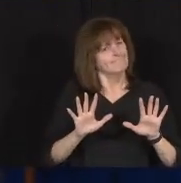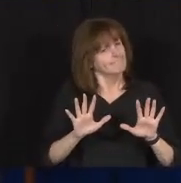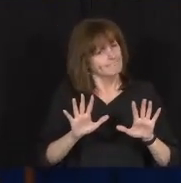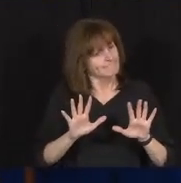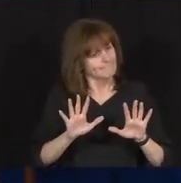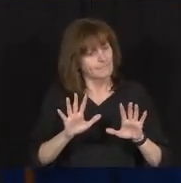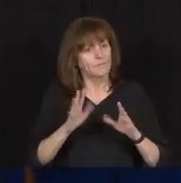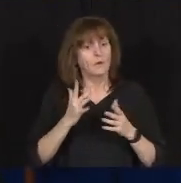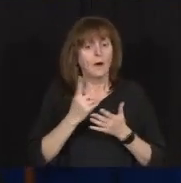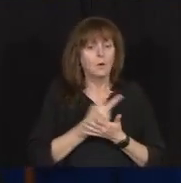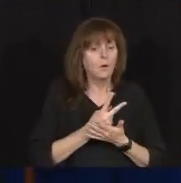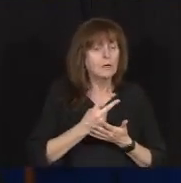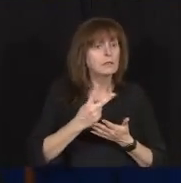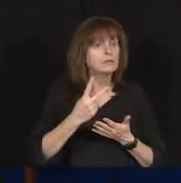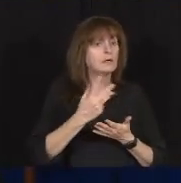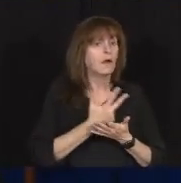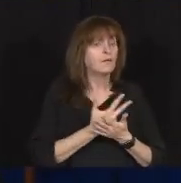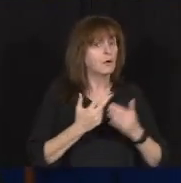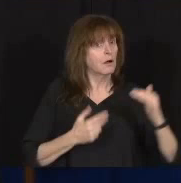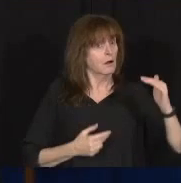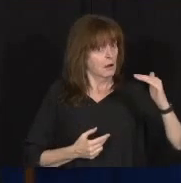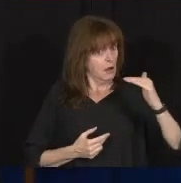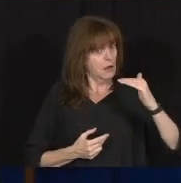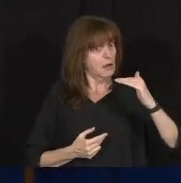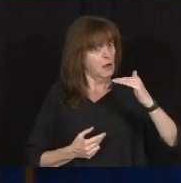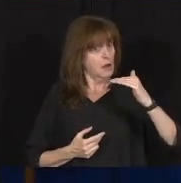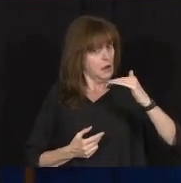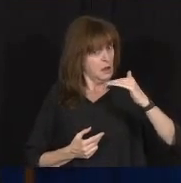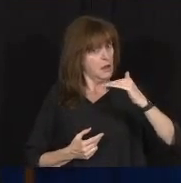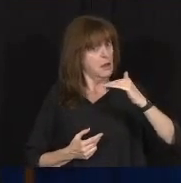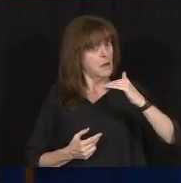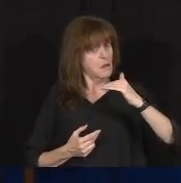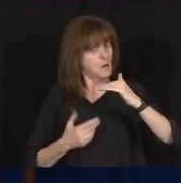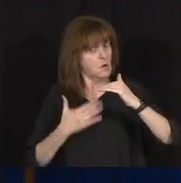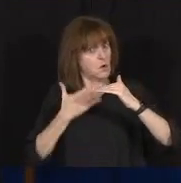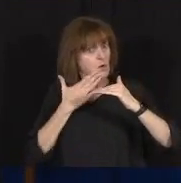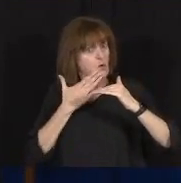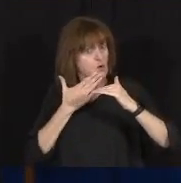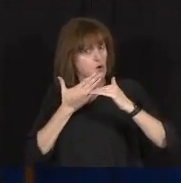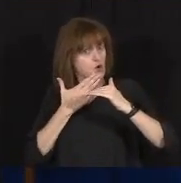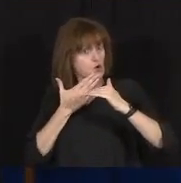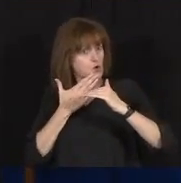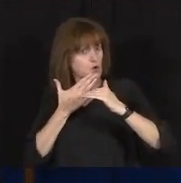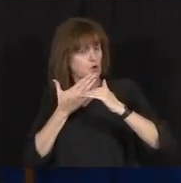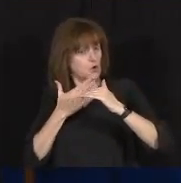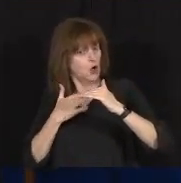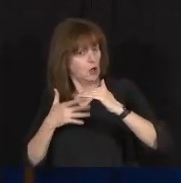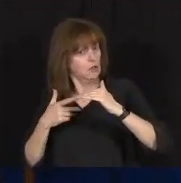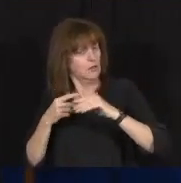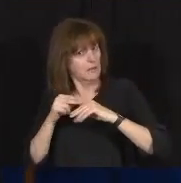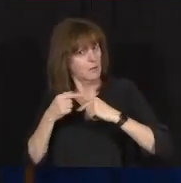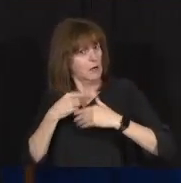s, the curve going down, then we are going in the right direction but that does not mean let up in any means.